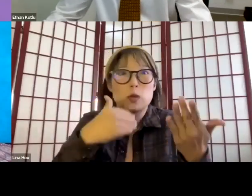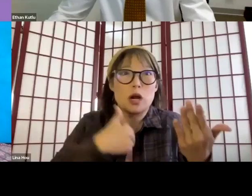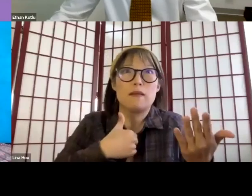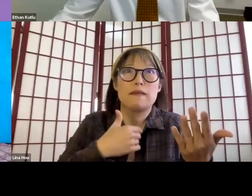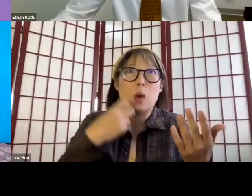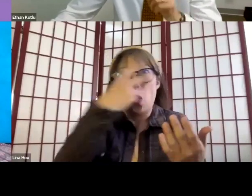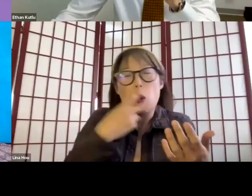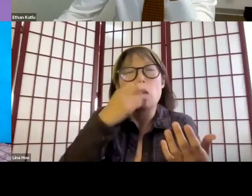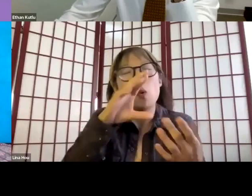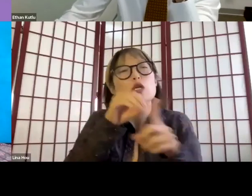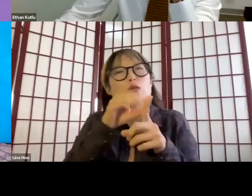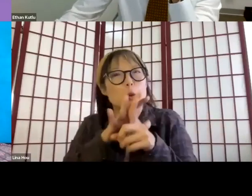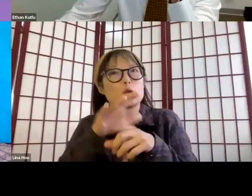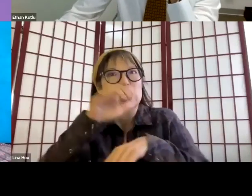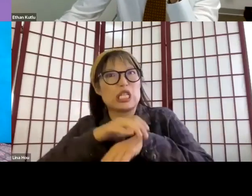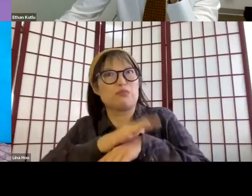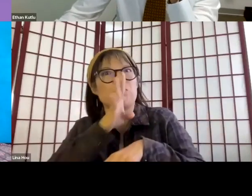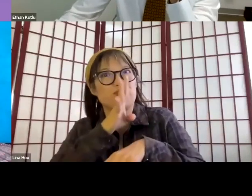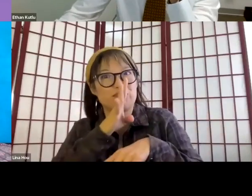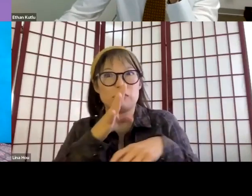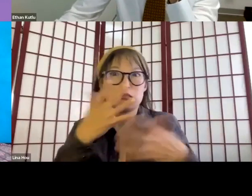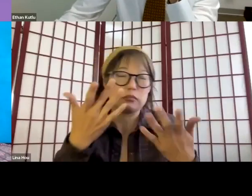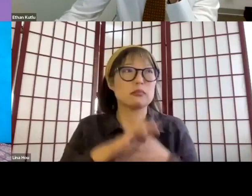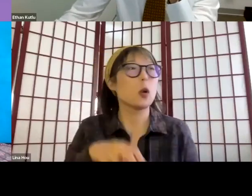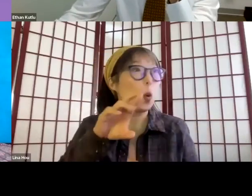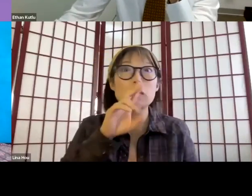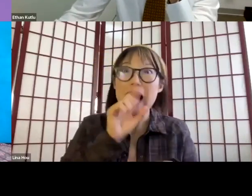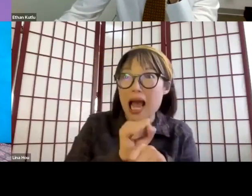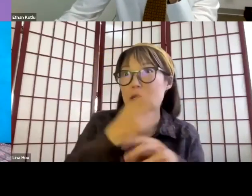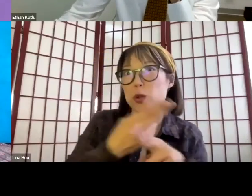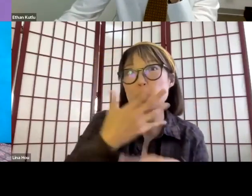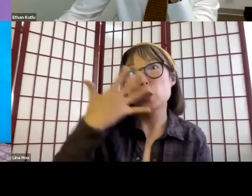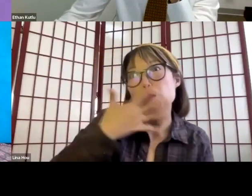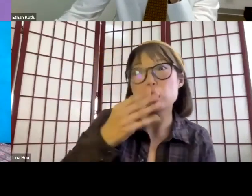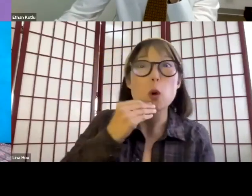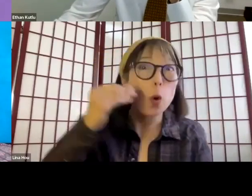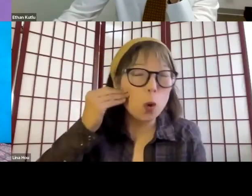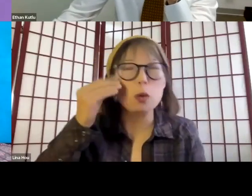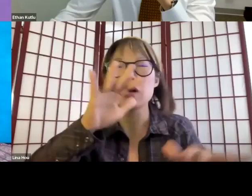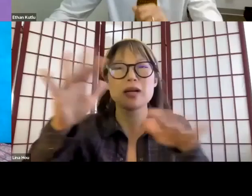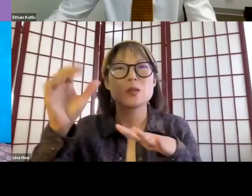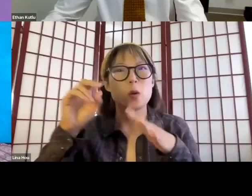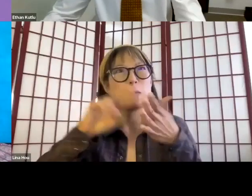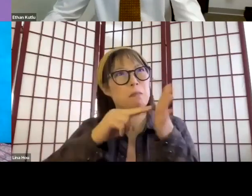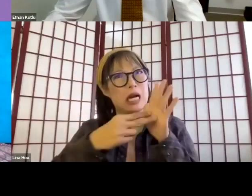Some of them do have oral or been exposed to English speech or actually use cued speech at home.